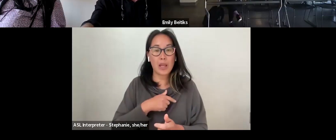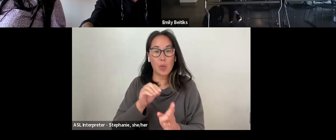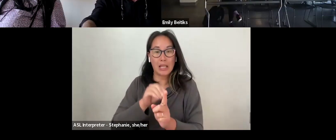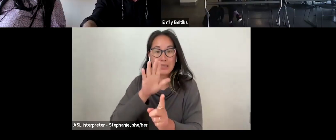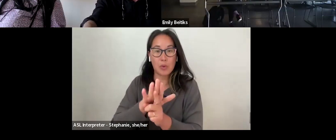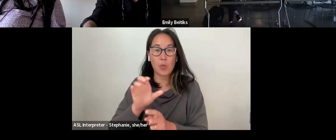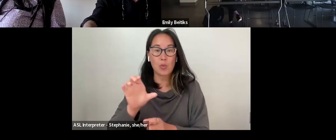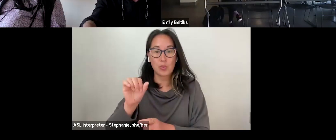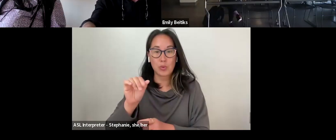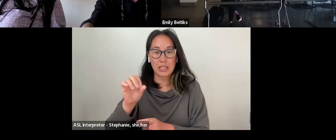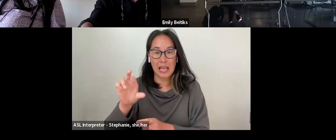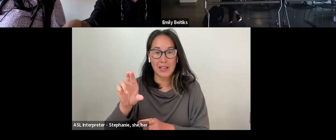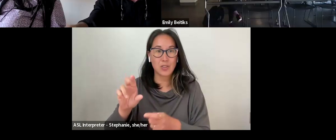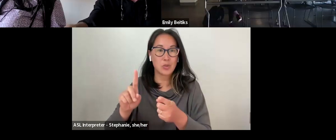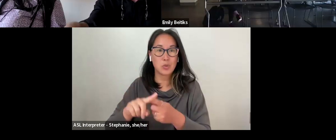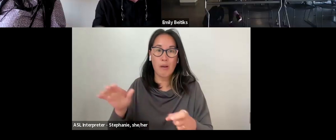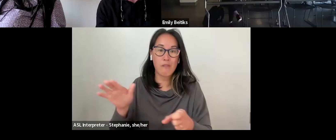of whole body radiation and measure what happens to them.